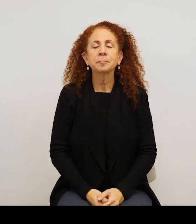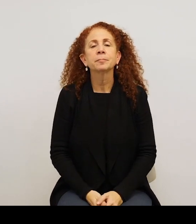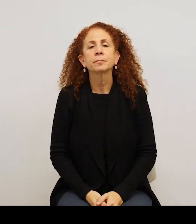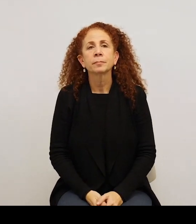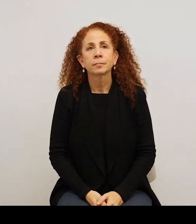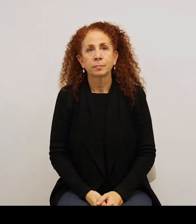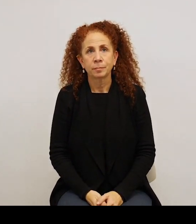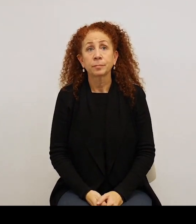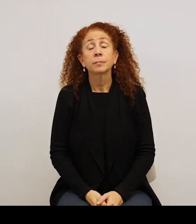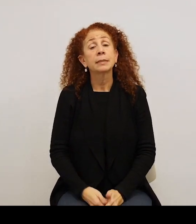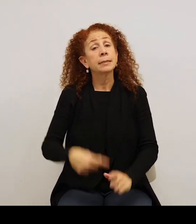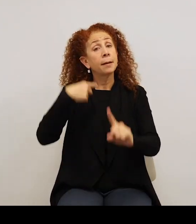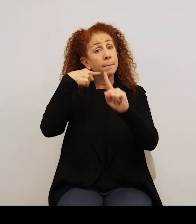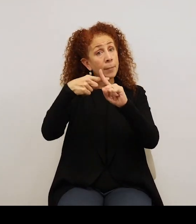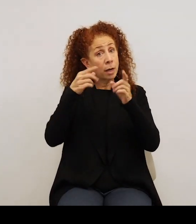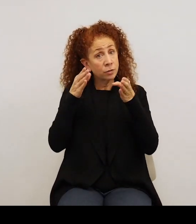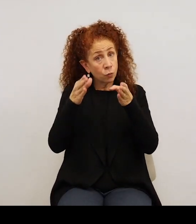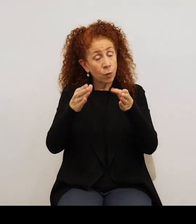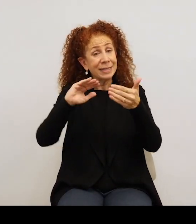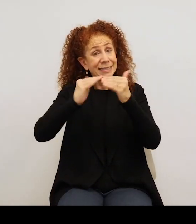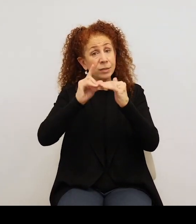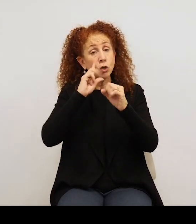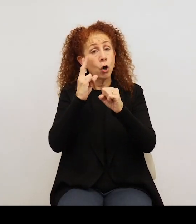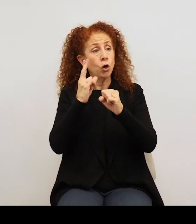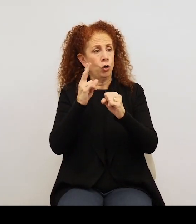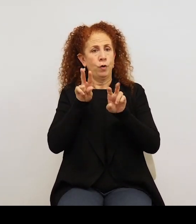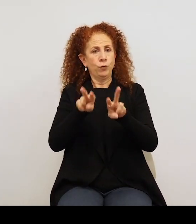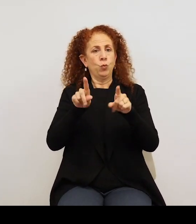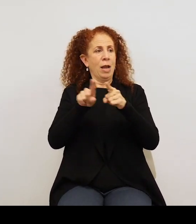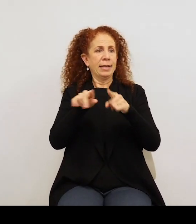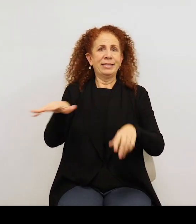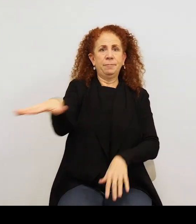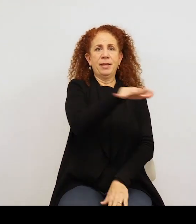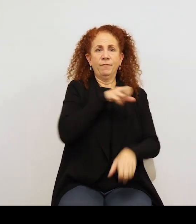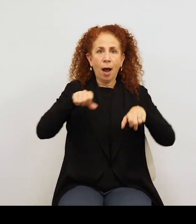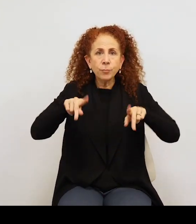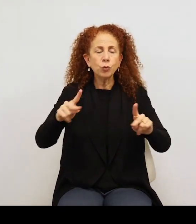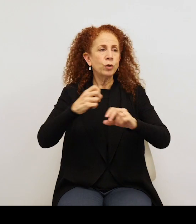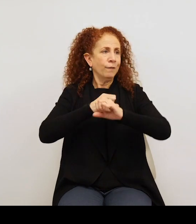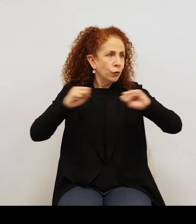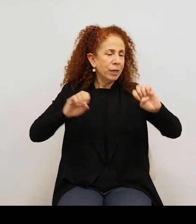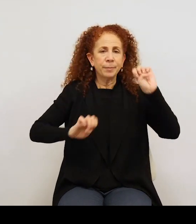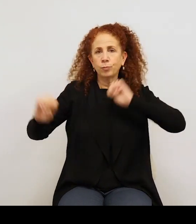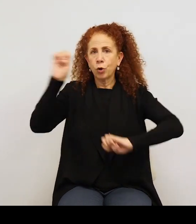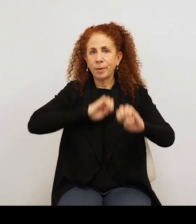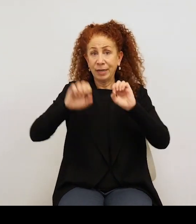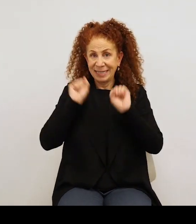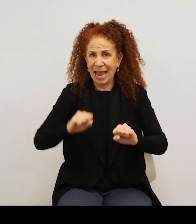In a positive sense, cities are viewed as spaces of opportunity, freedom, and experimentation.